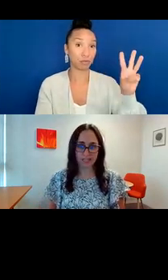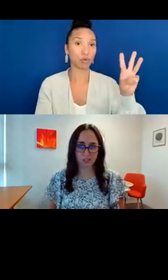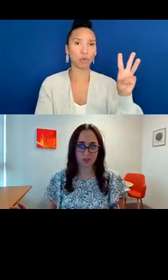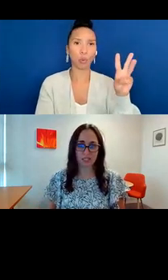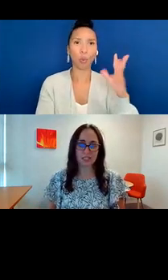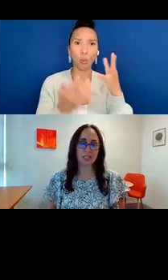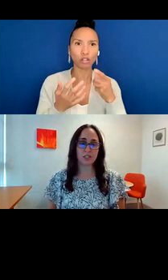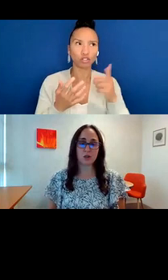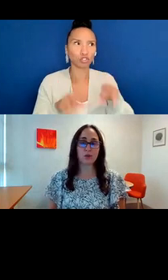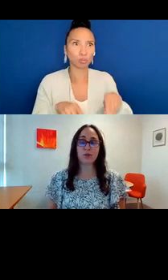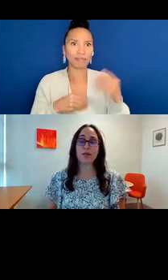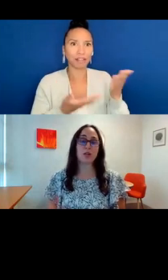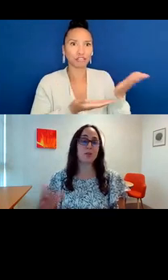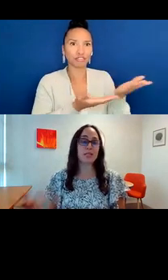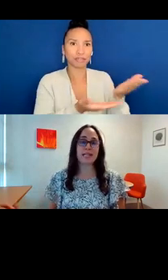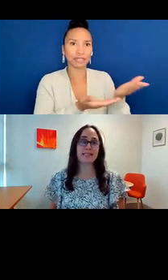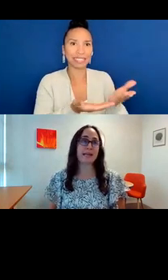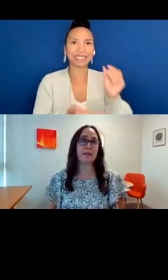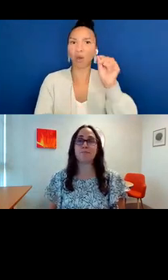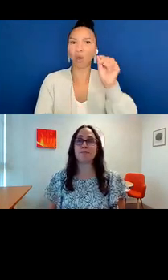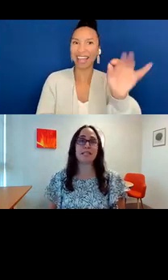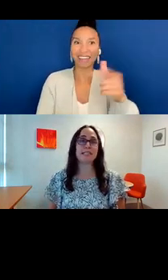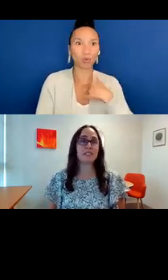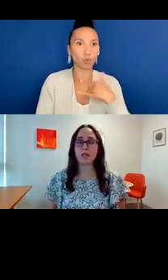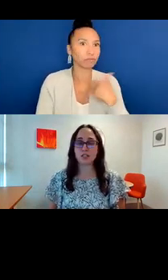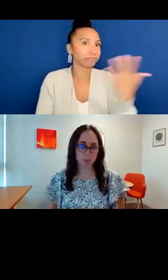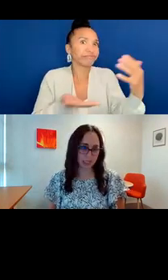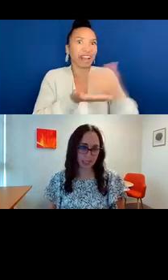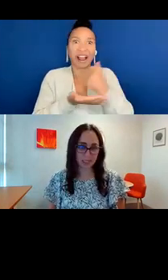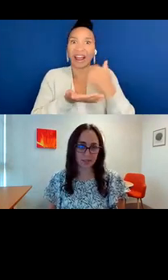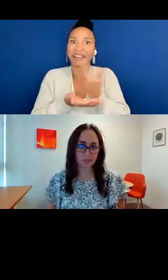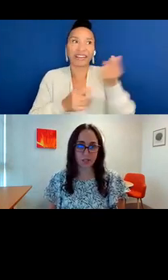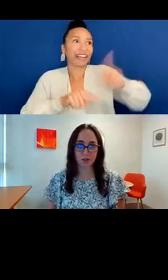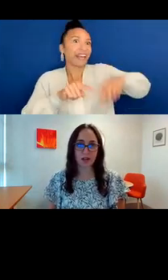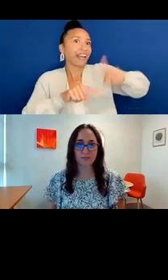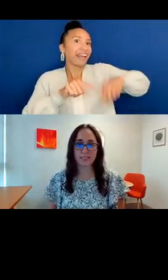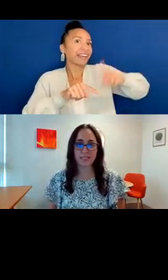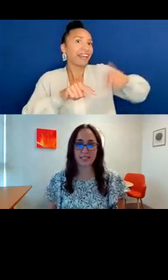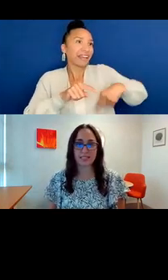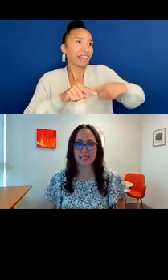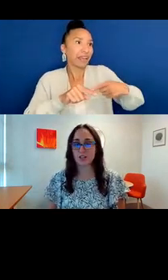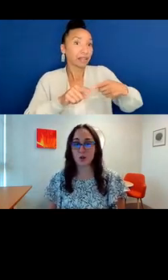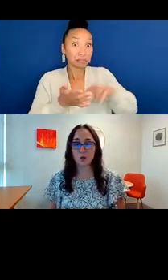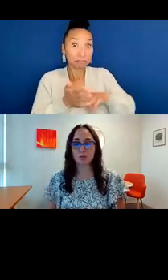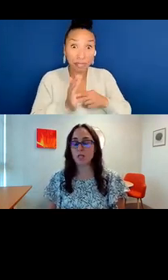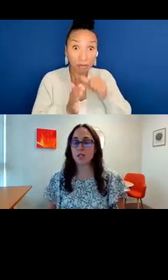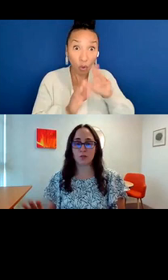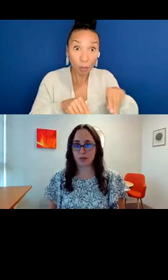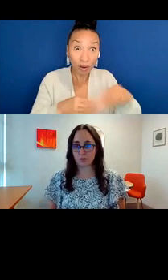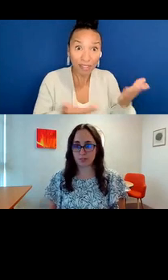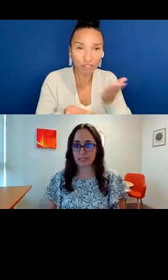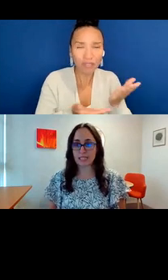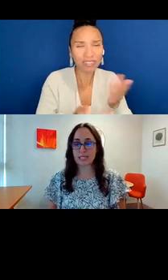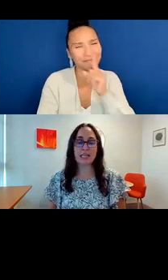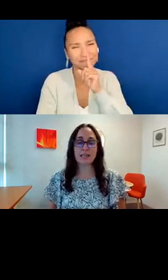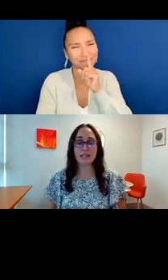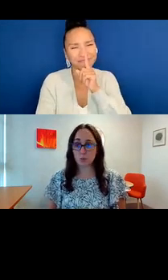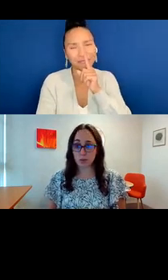in the way of that service. And so it could be the case that 90% to 100% of your demographic data is unknown for whatever reason.